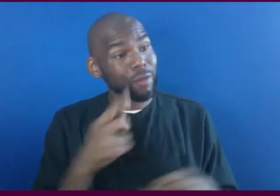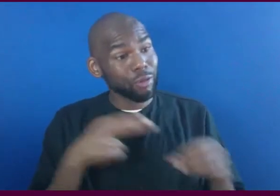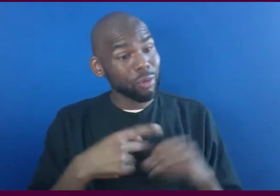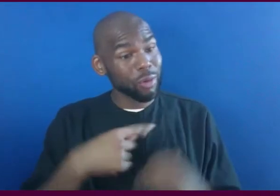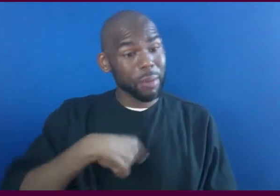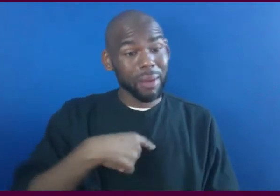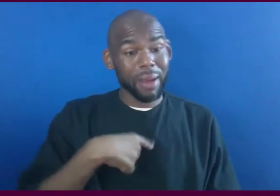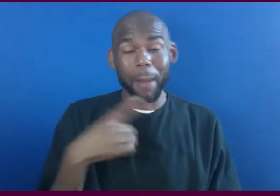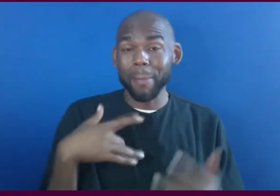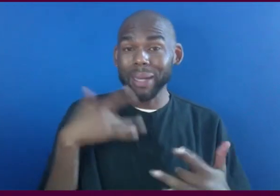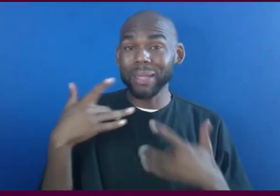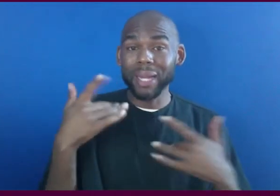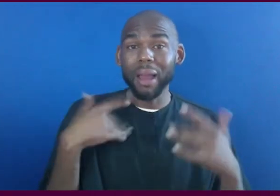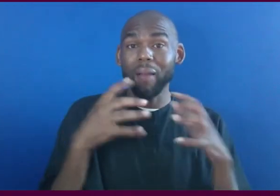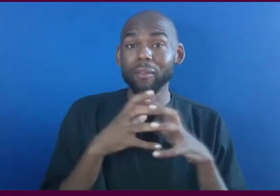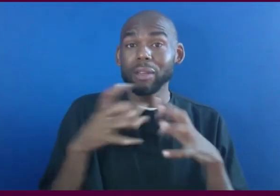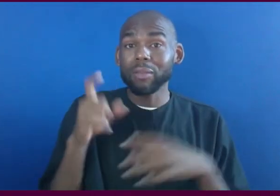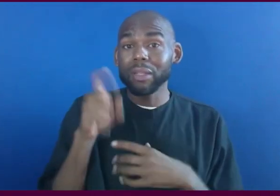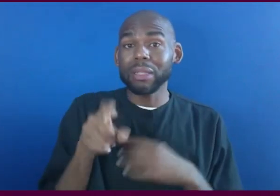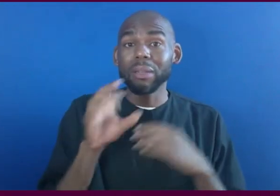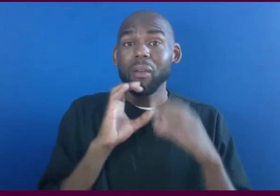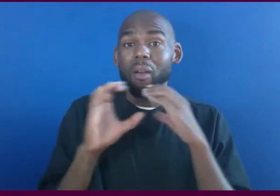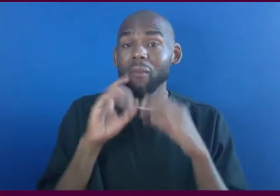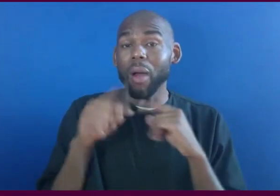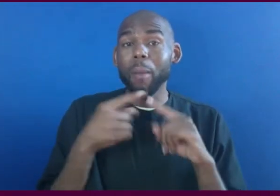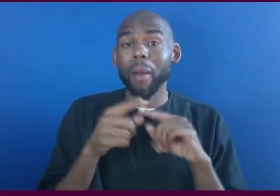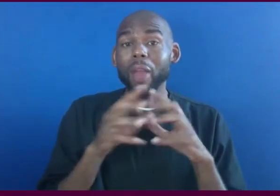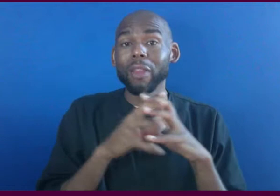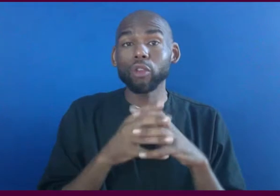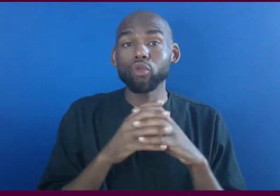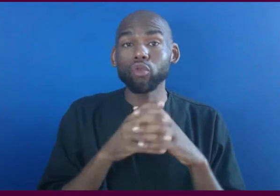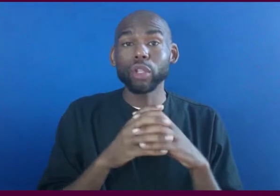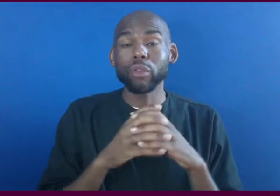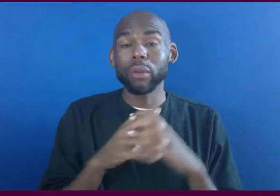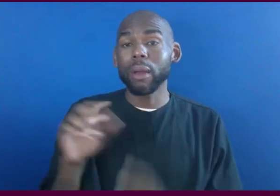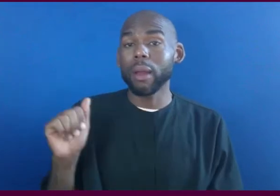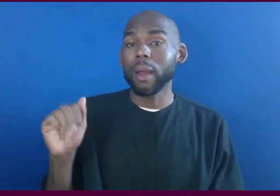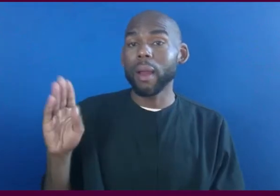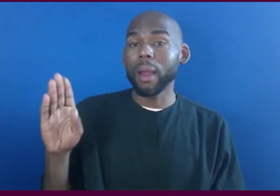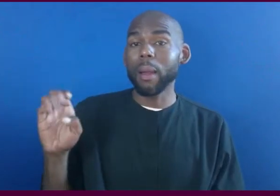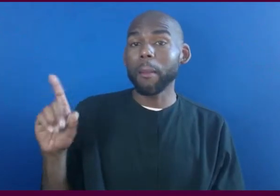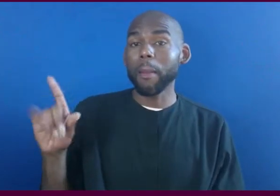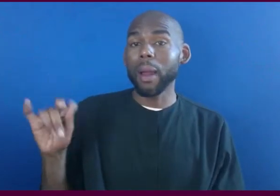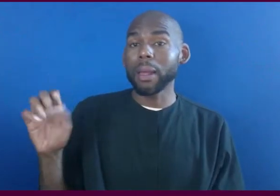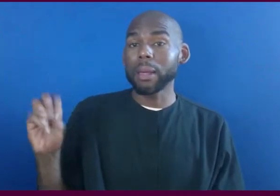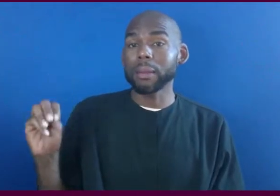I am excited to have this much-needed conversation about the intersectionality between ableism and racism.